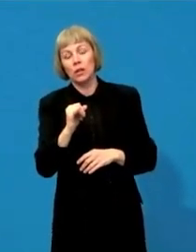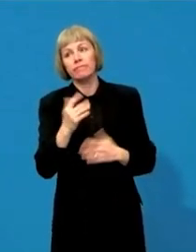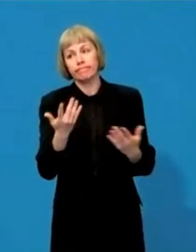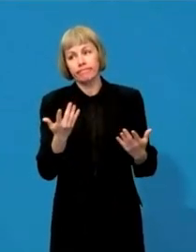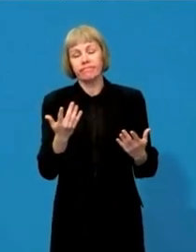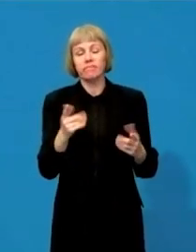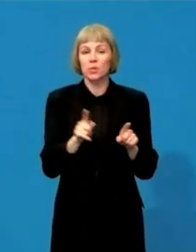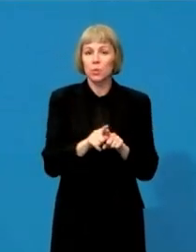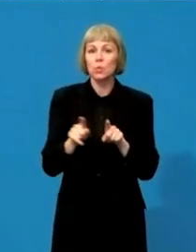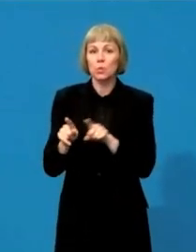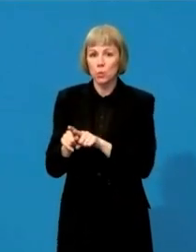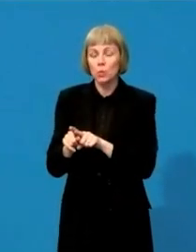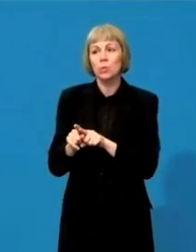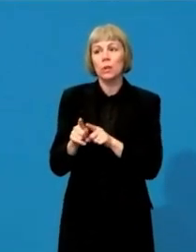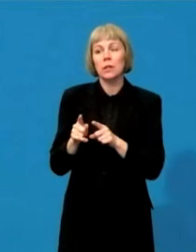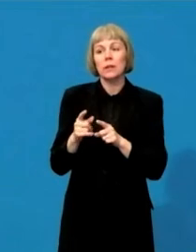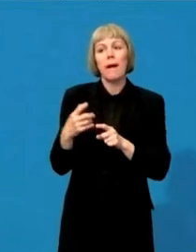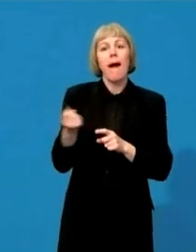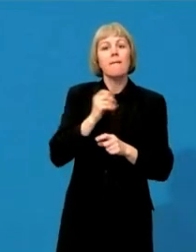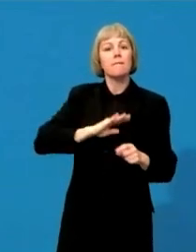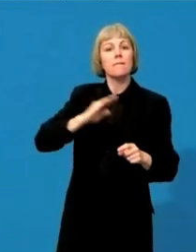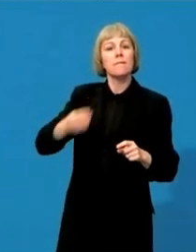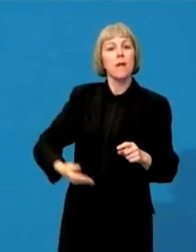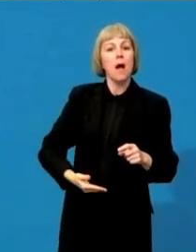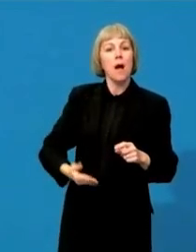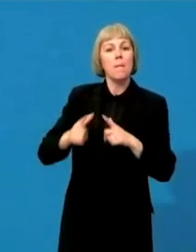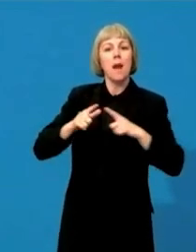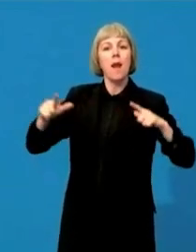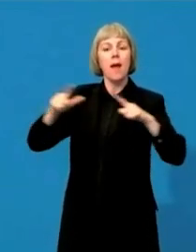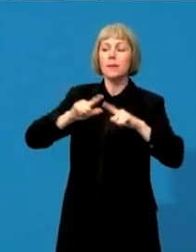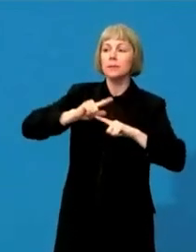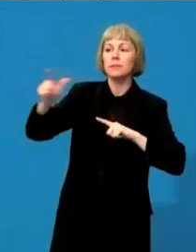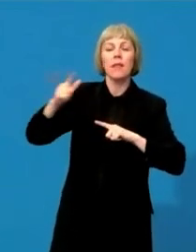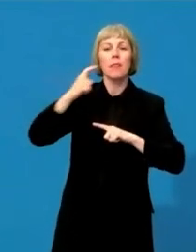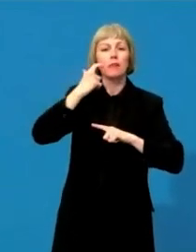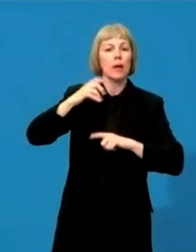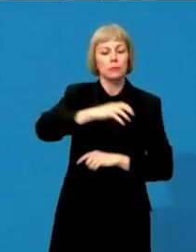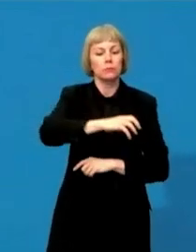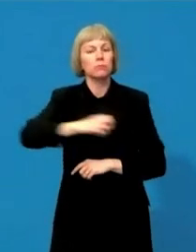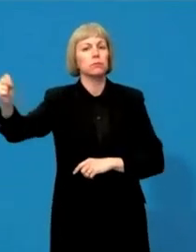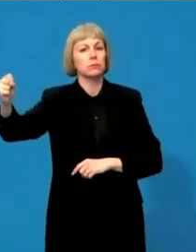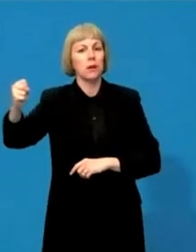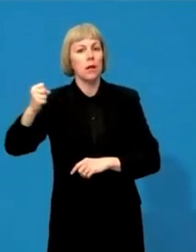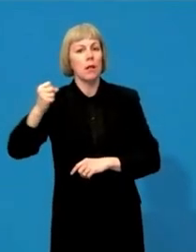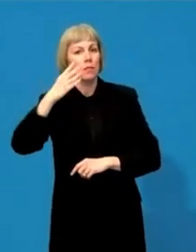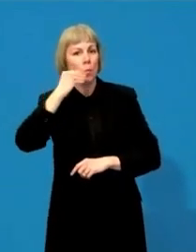pastoralists that are looking to extract water from our rivers. And the river is our life.